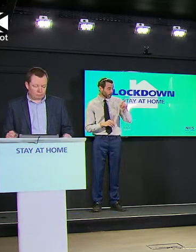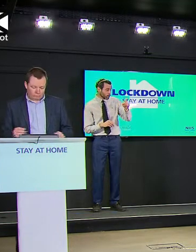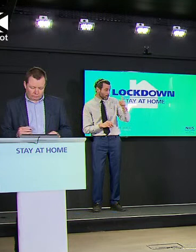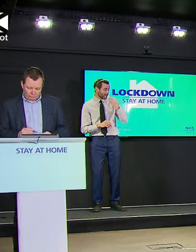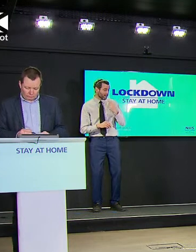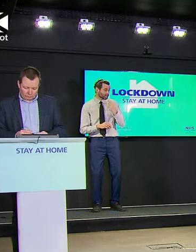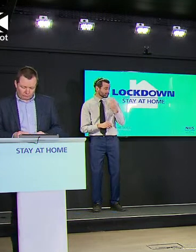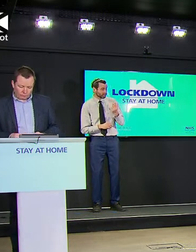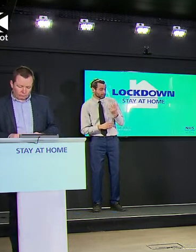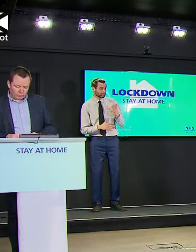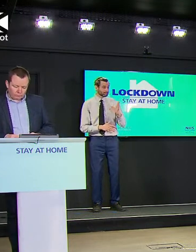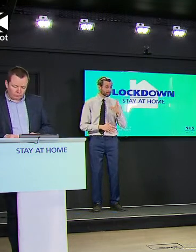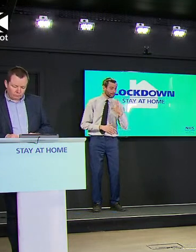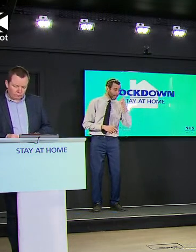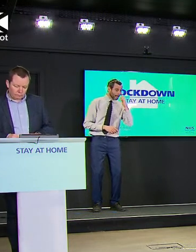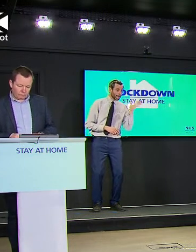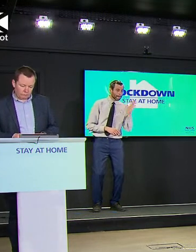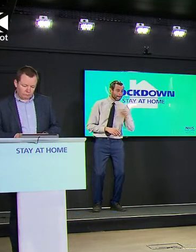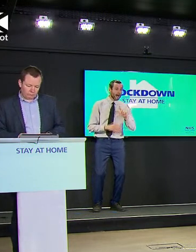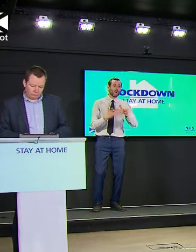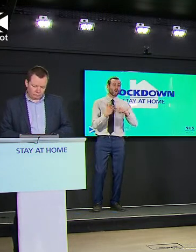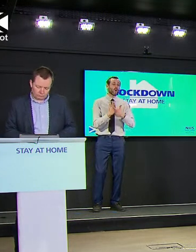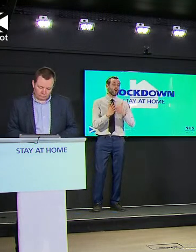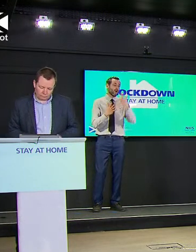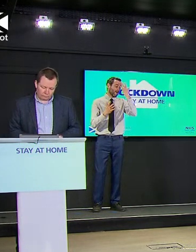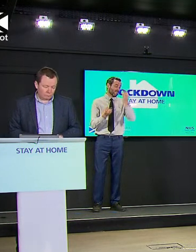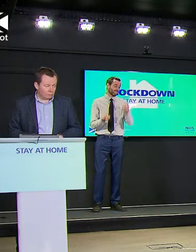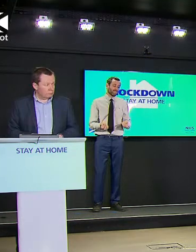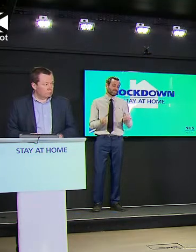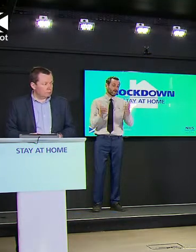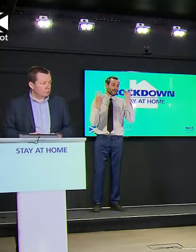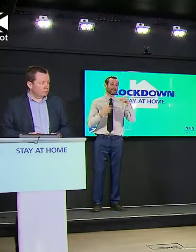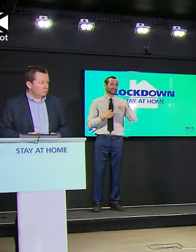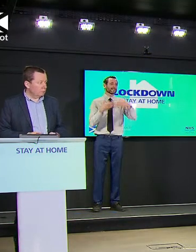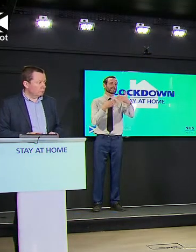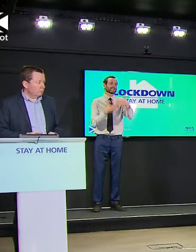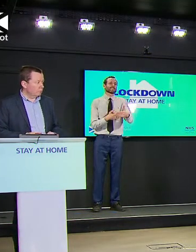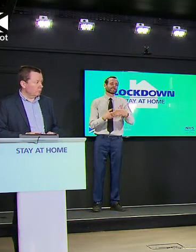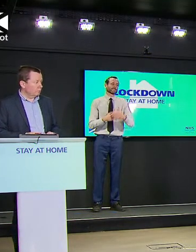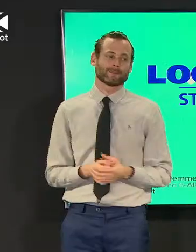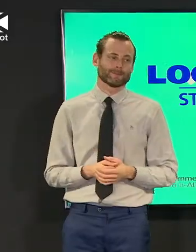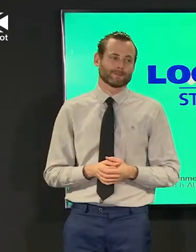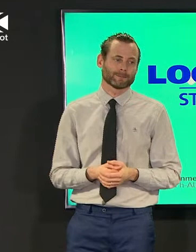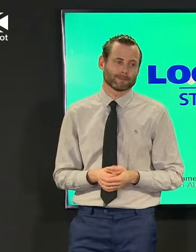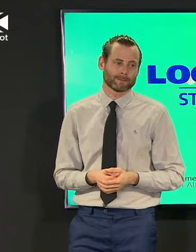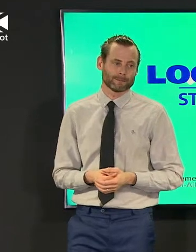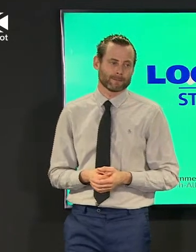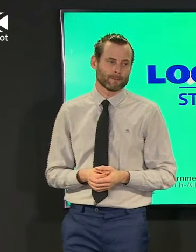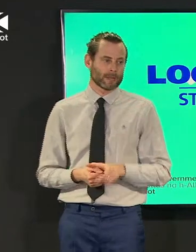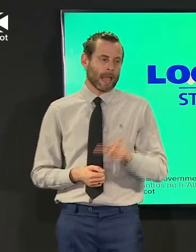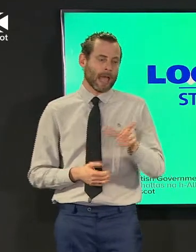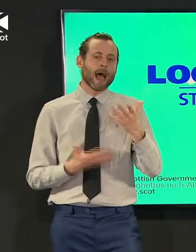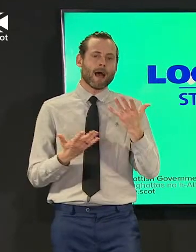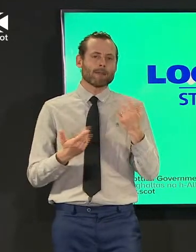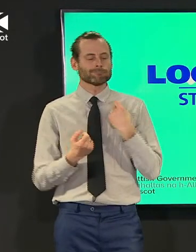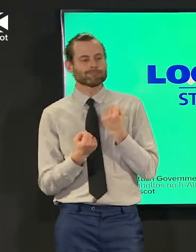to to scrap this season at some some level bruce thanks very much i completely understand the the